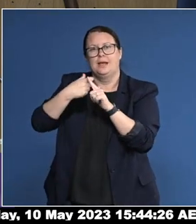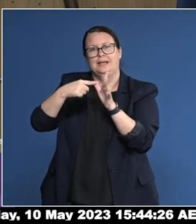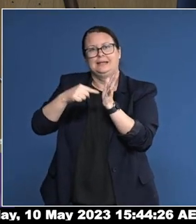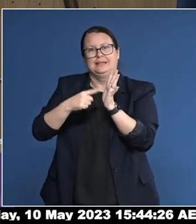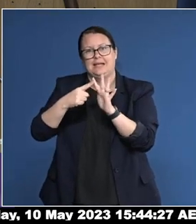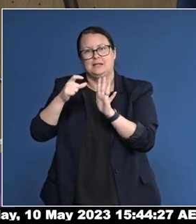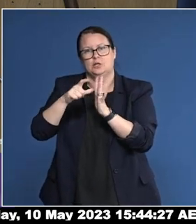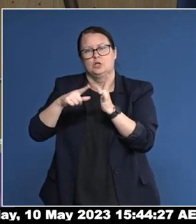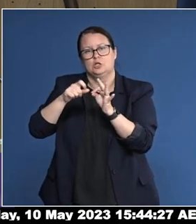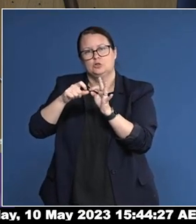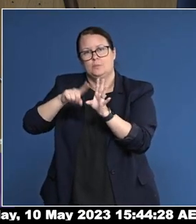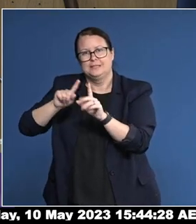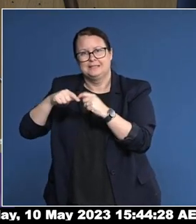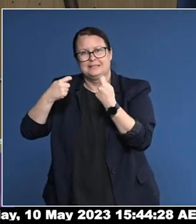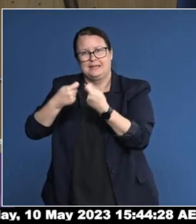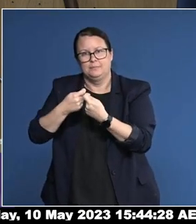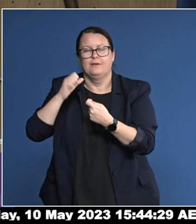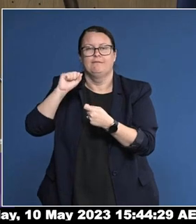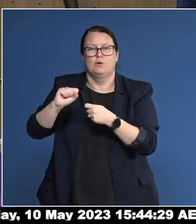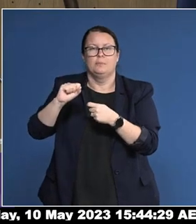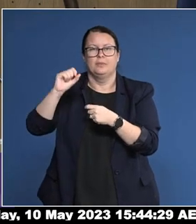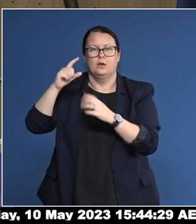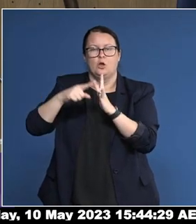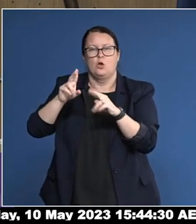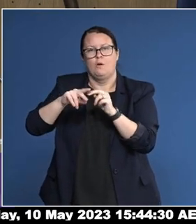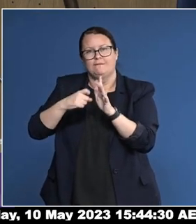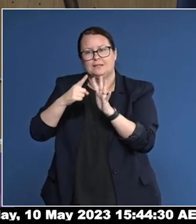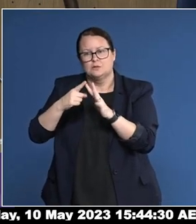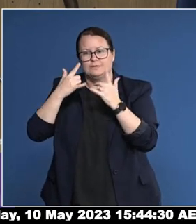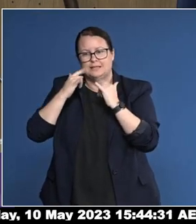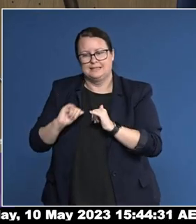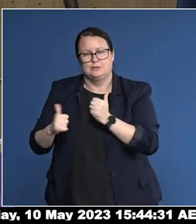Solicitor Assisting, who have done an enormous amount of essential background work